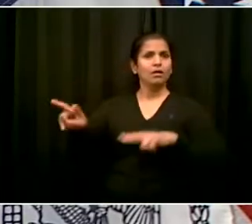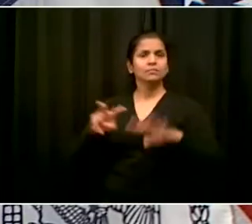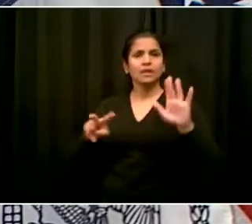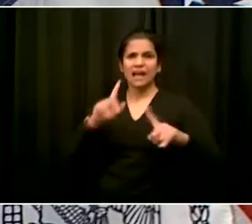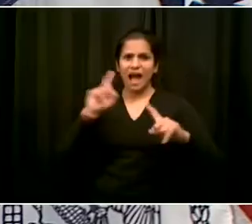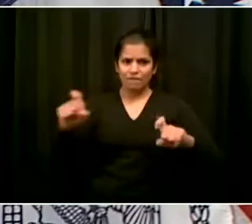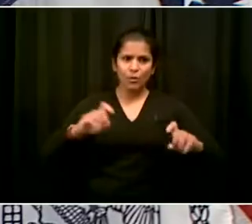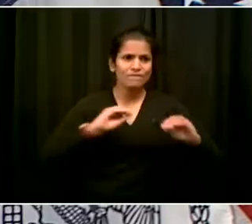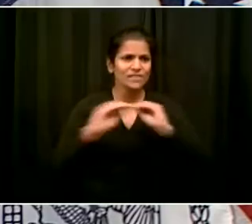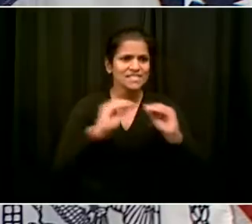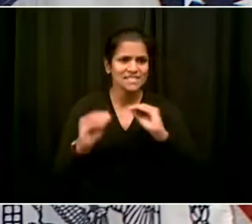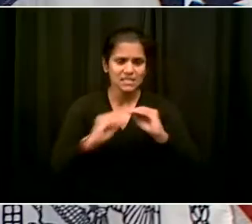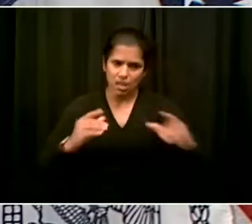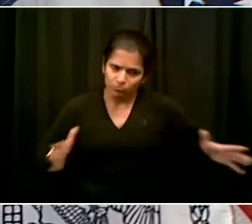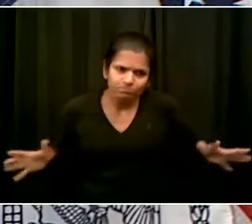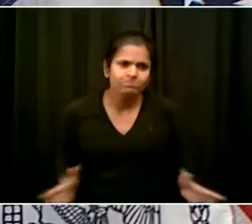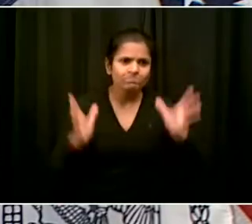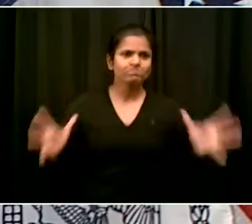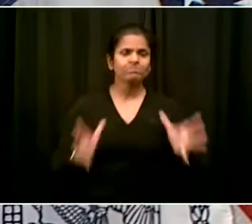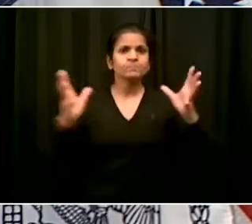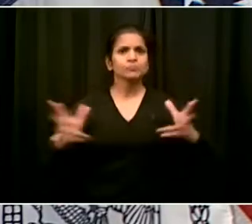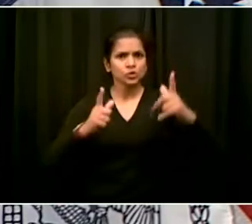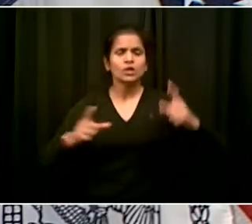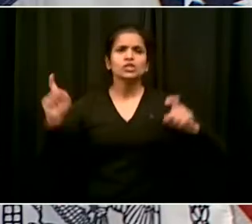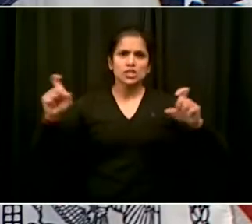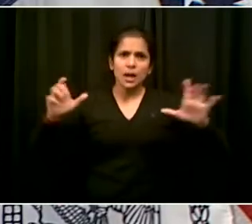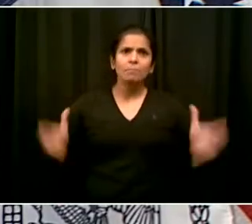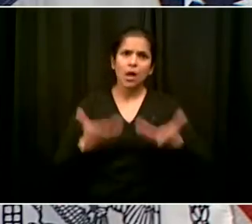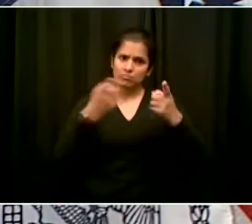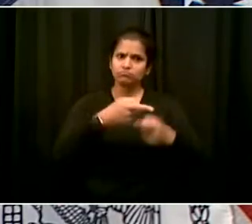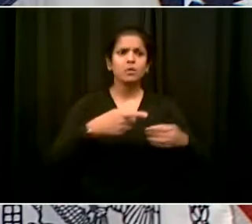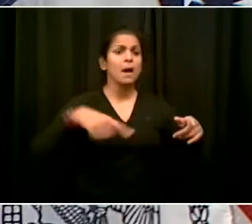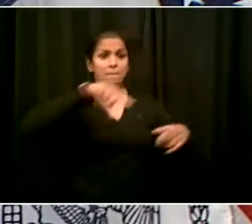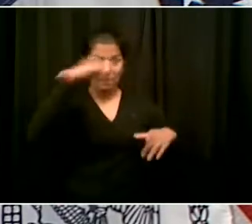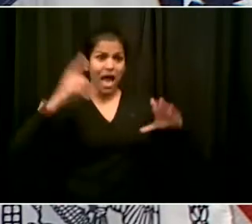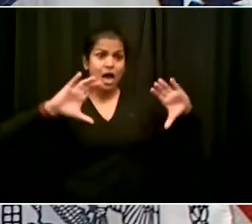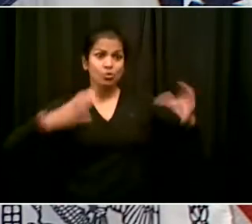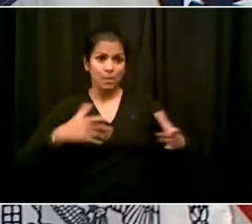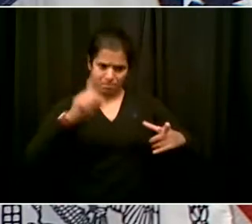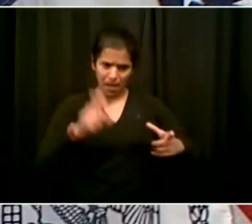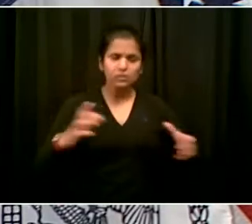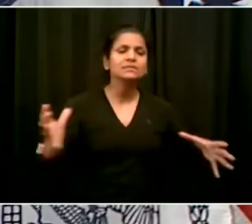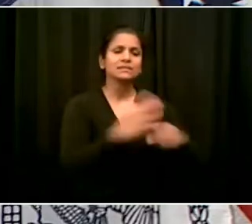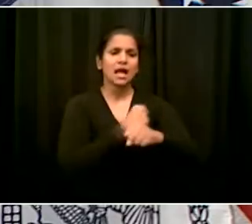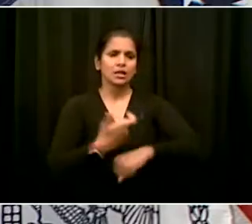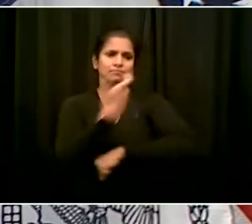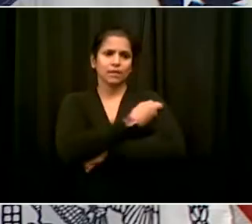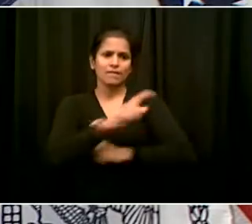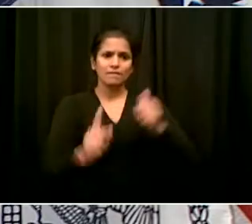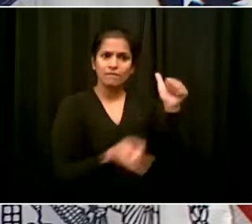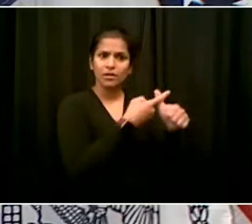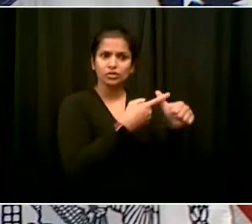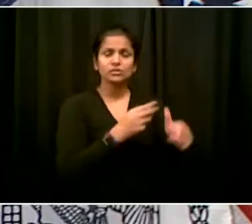HARDEST HIT. THEY DESERVE TO GET PRIORITY ININ